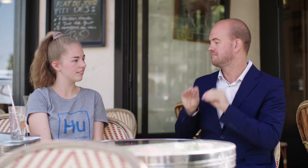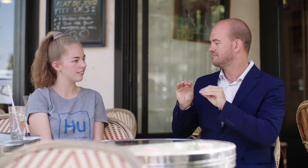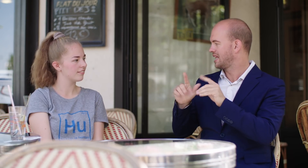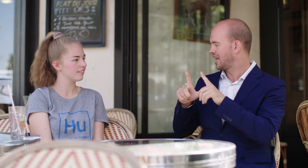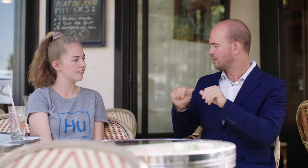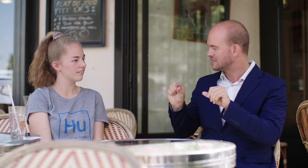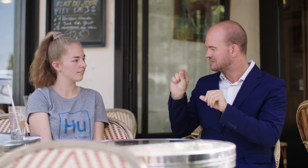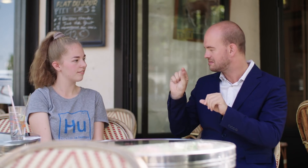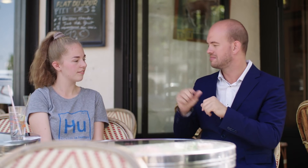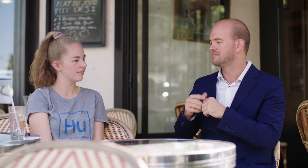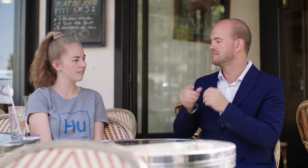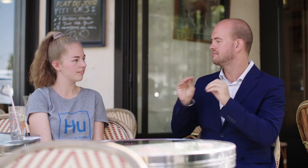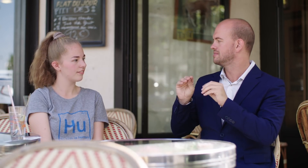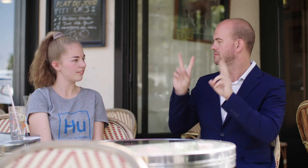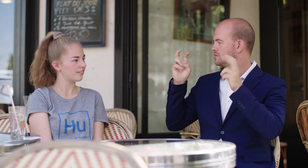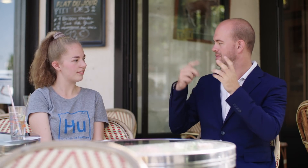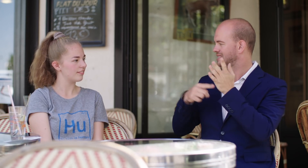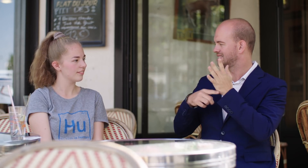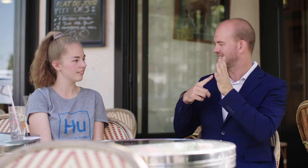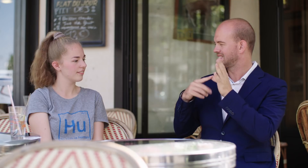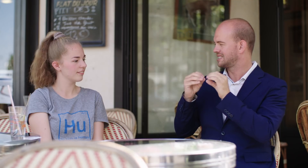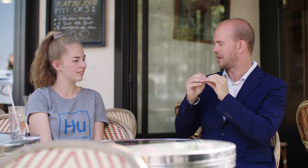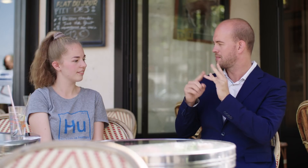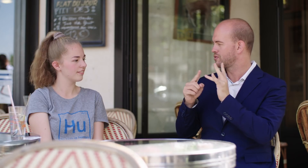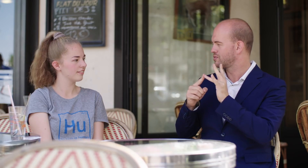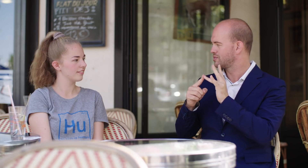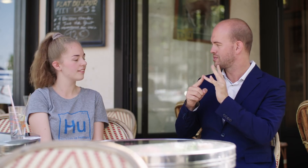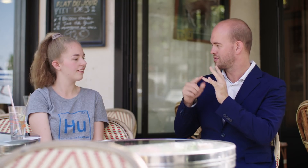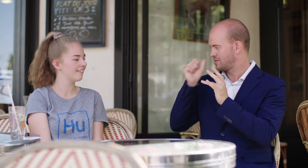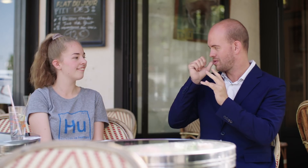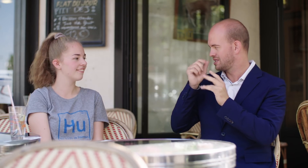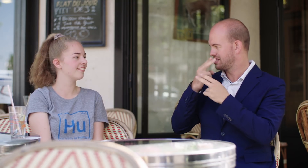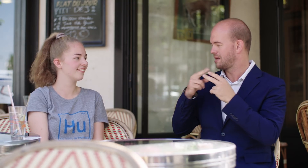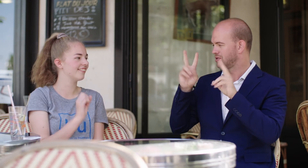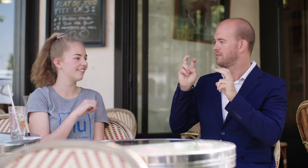linguistics and the concept 'taboo' — you know, breaking those taboos,